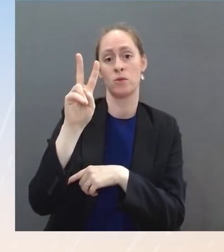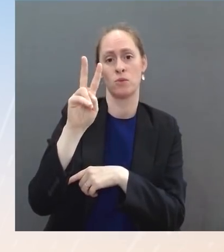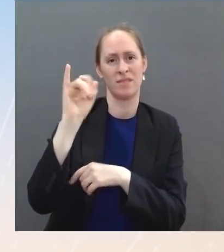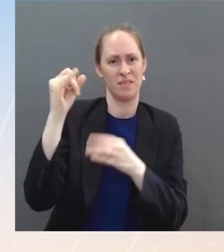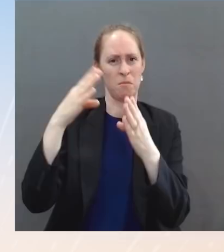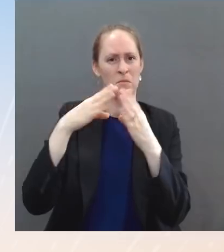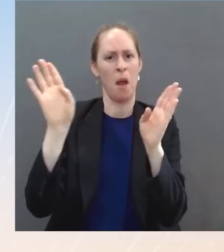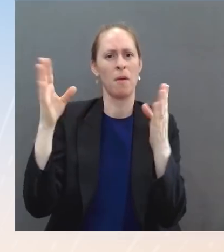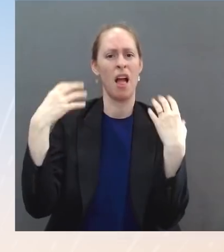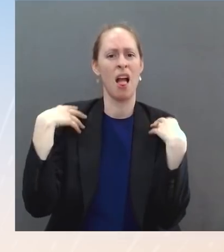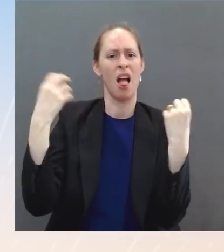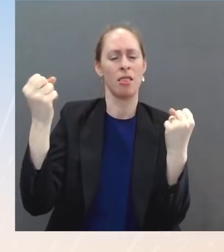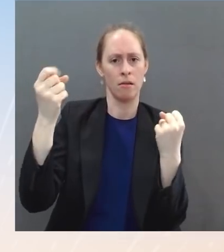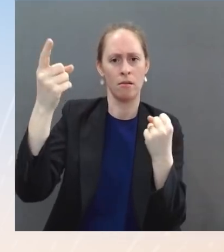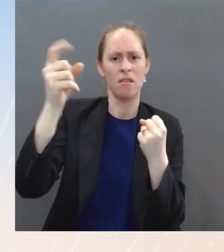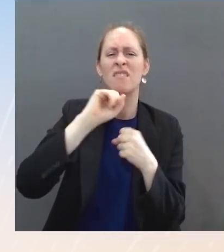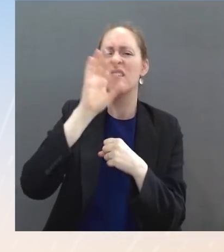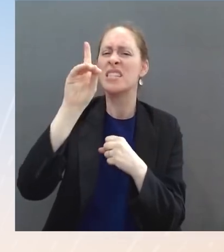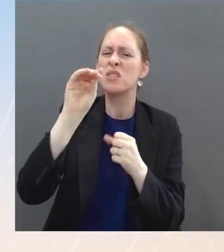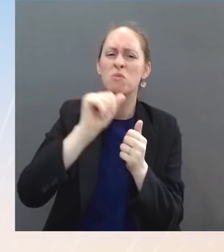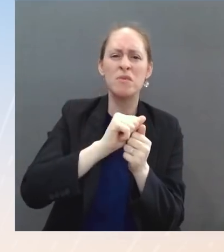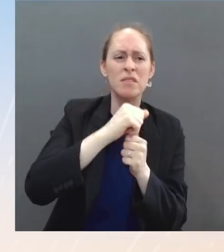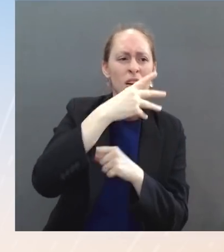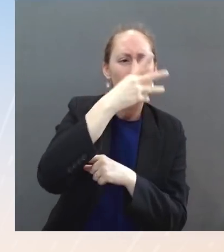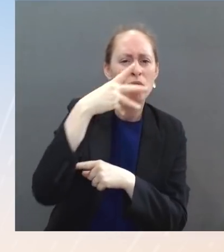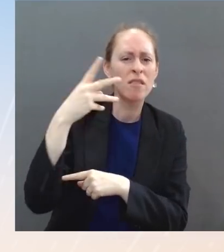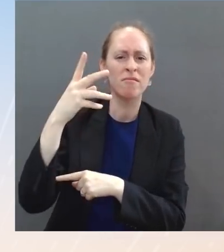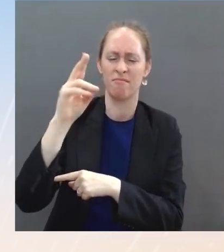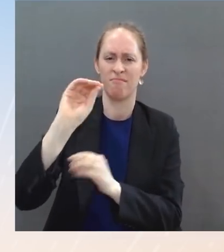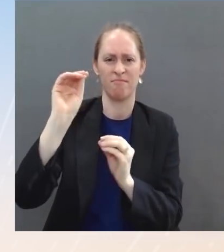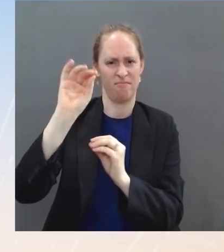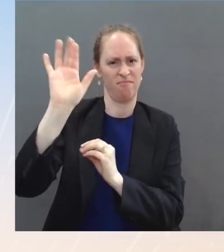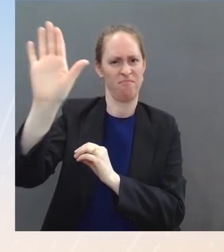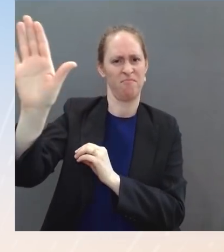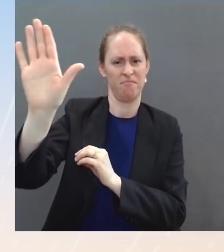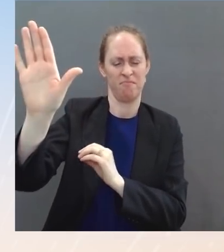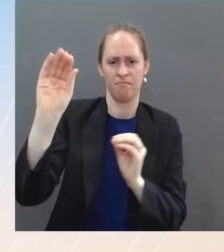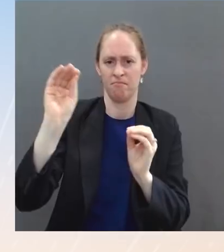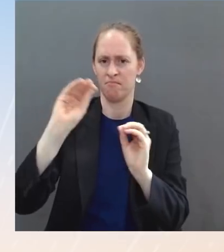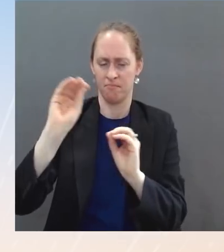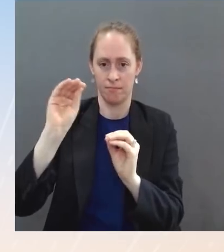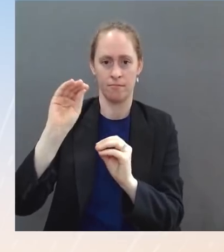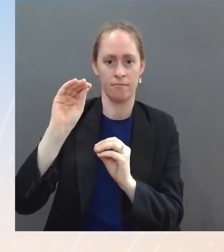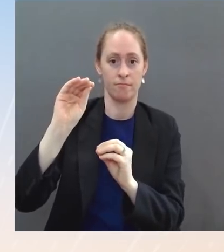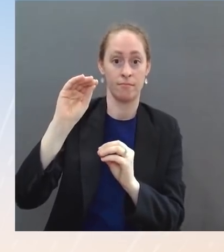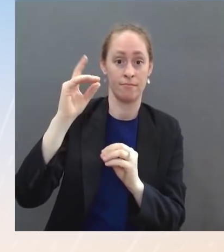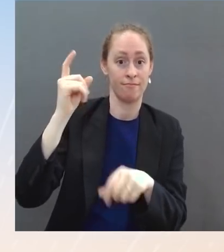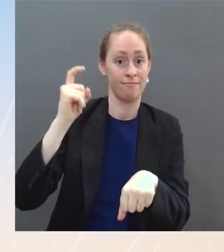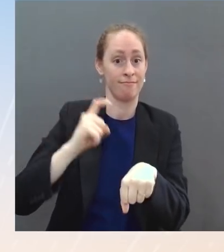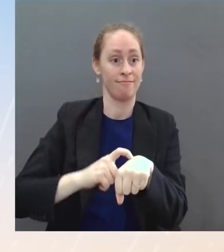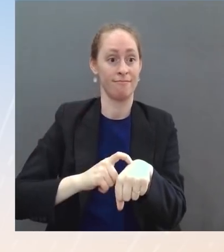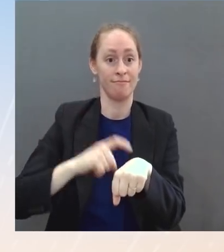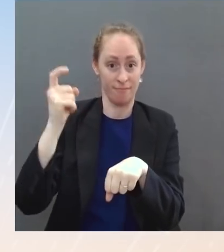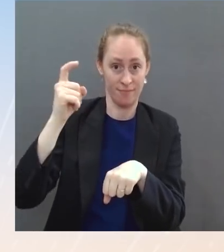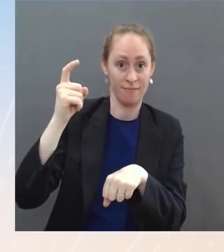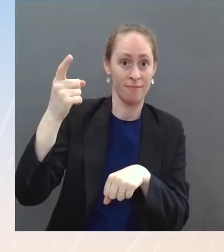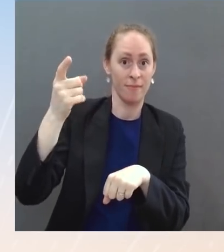And the decision on when to lift Title 42 was made by the CDC. And our objective from here --